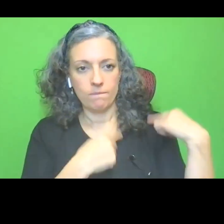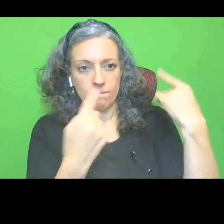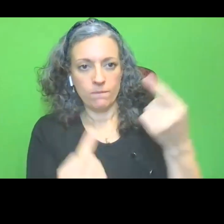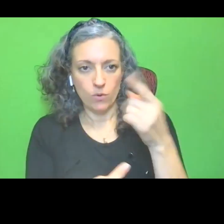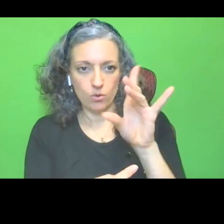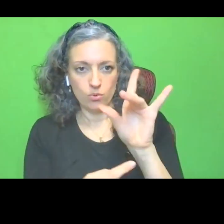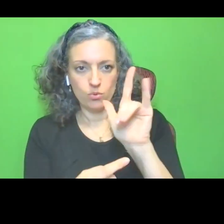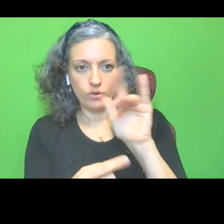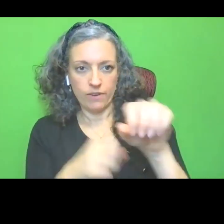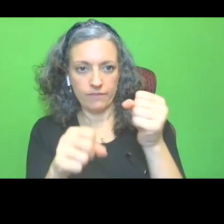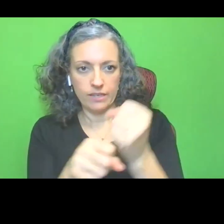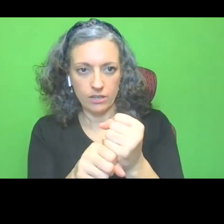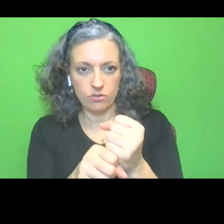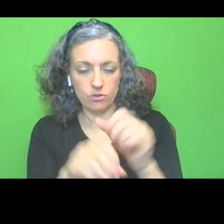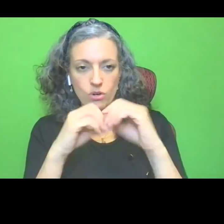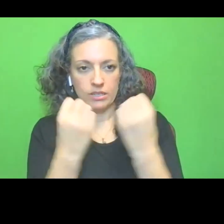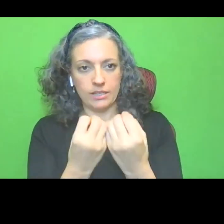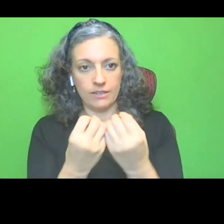Our organization for six plus years now.